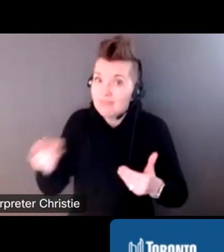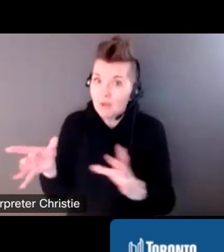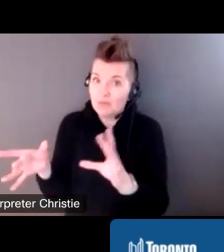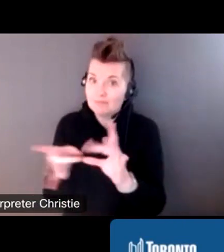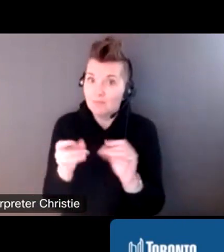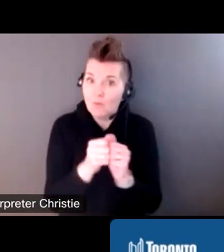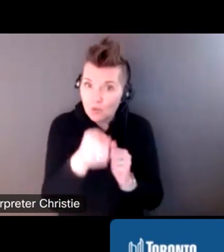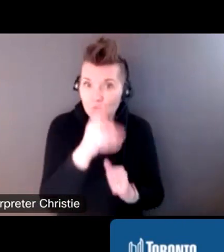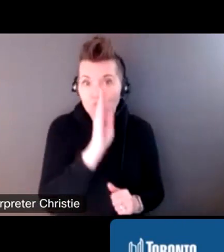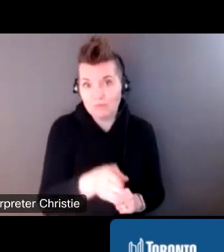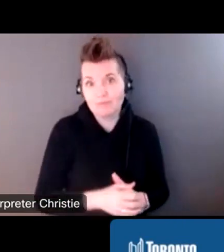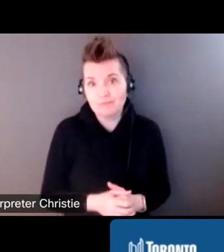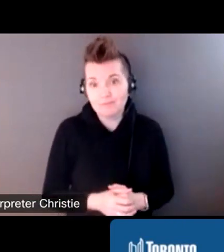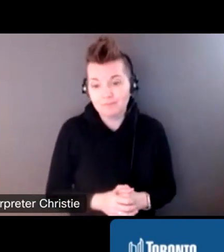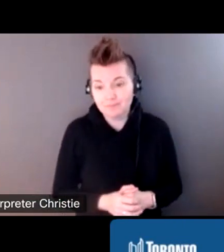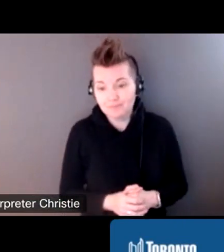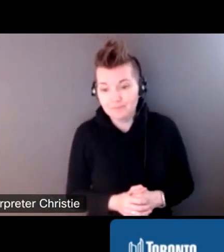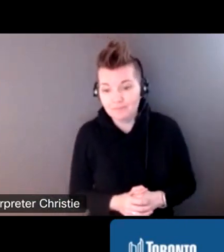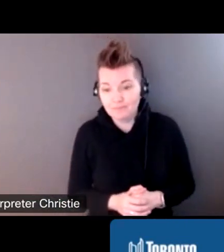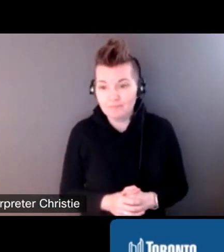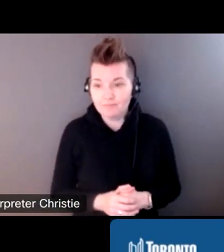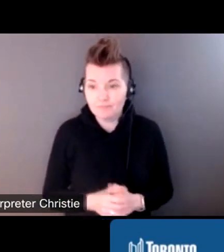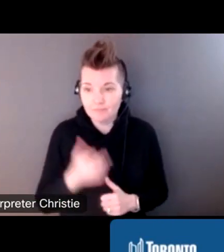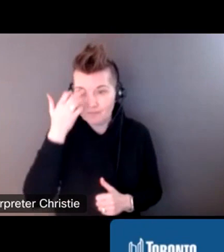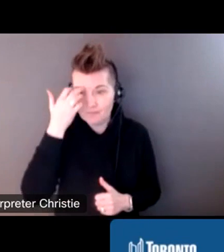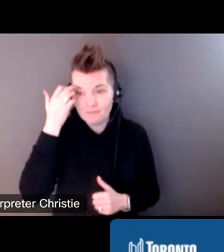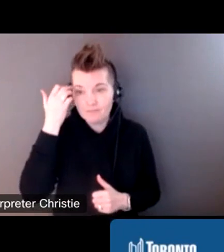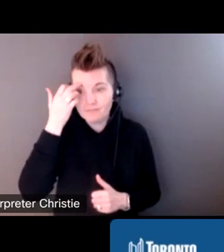Speaker: Thank you very much for your response.